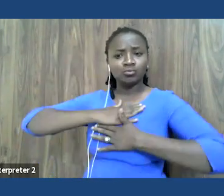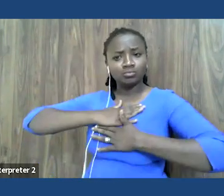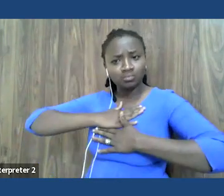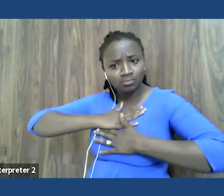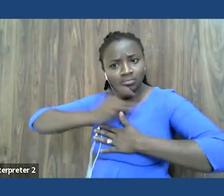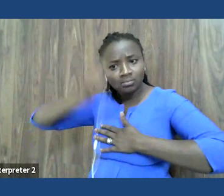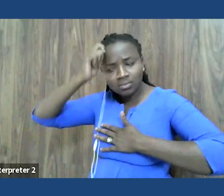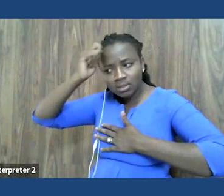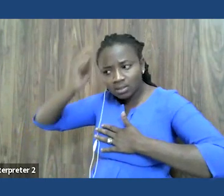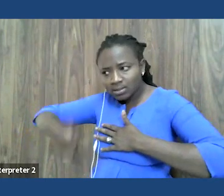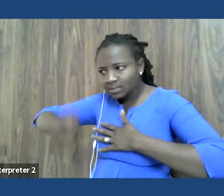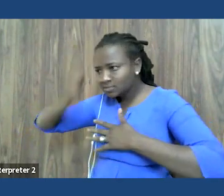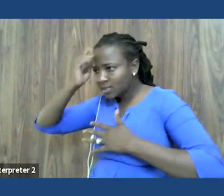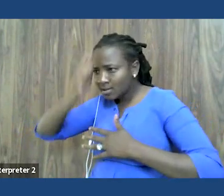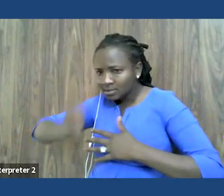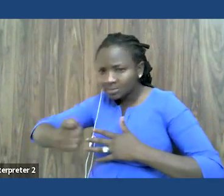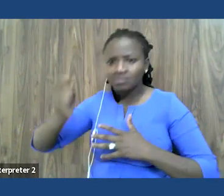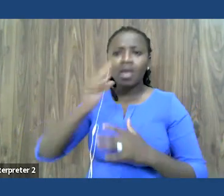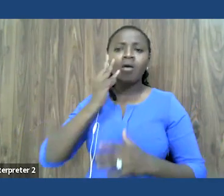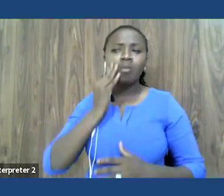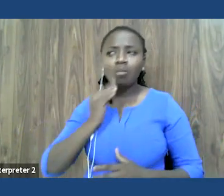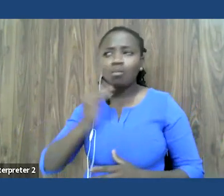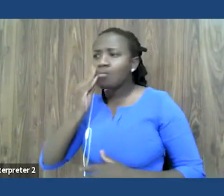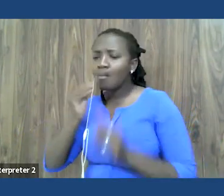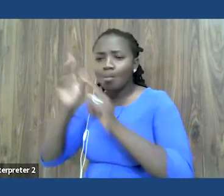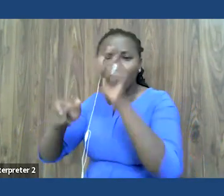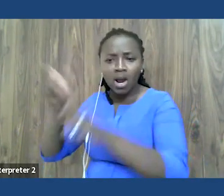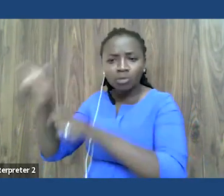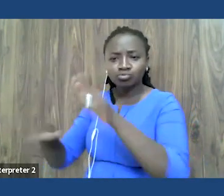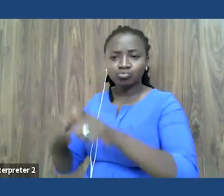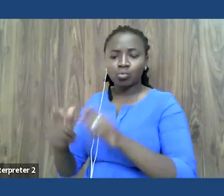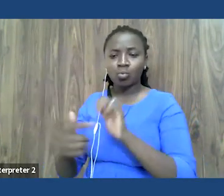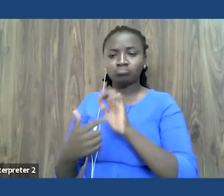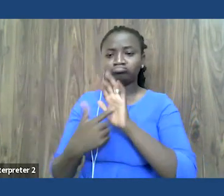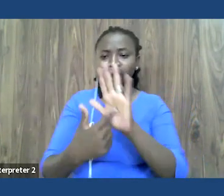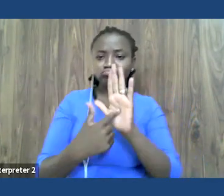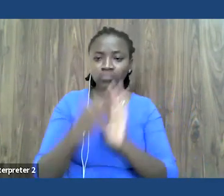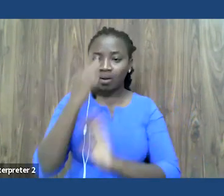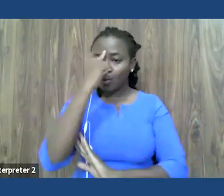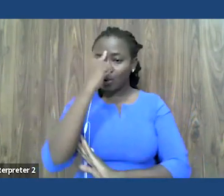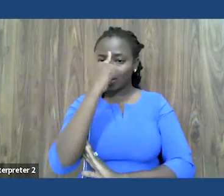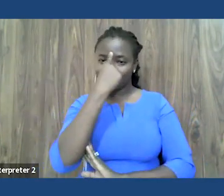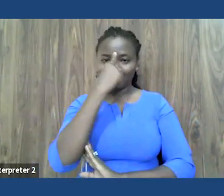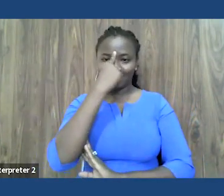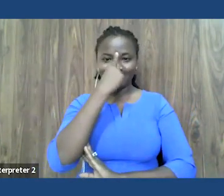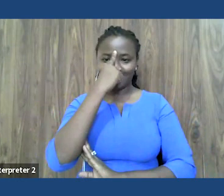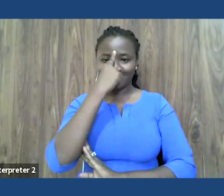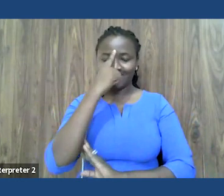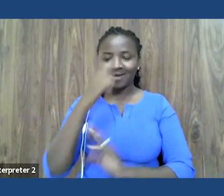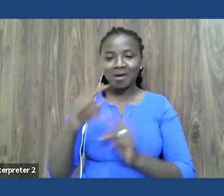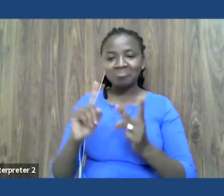tribes, and especially from my own heritage, the Chinese culture. You don't get older.